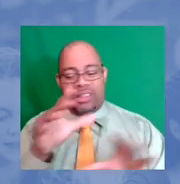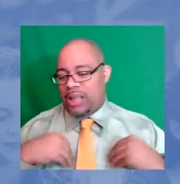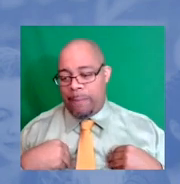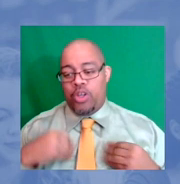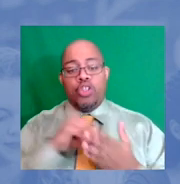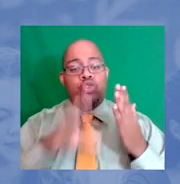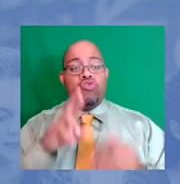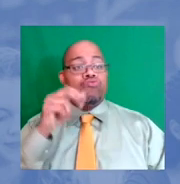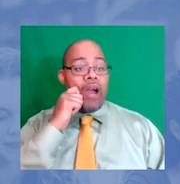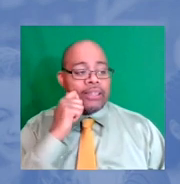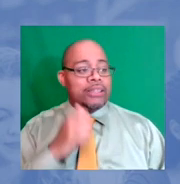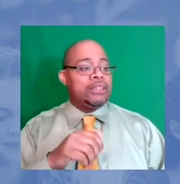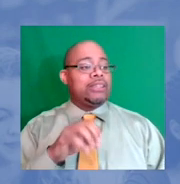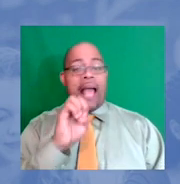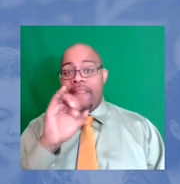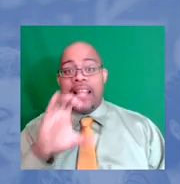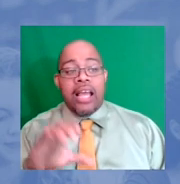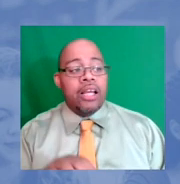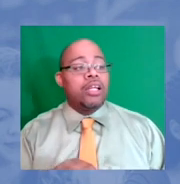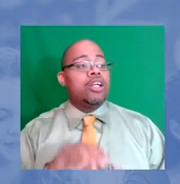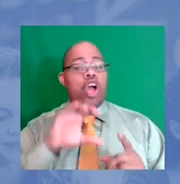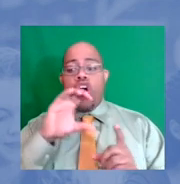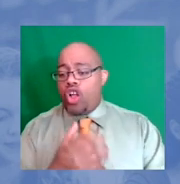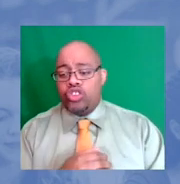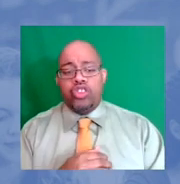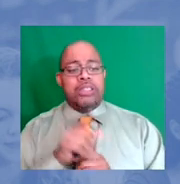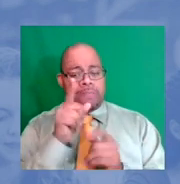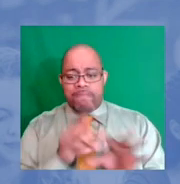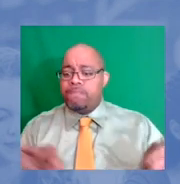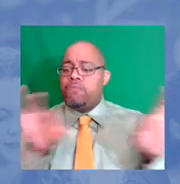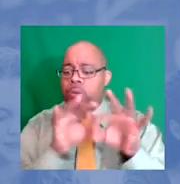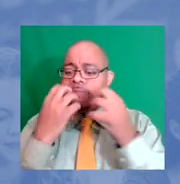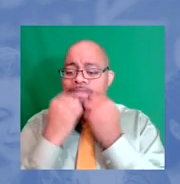CULTURE, THEY MATTER AND THEY MUST MANIFEST IN THAT CLASSROOM.